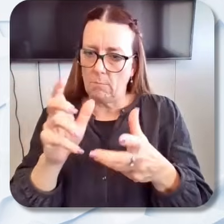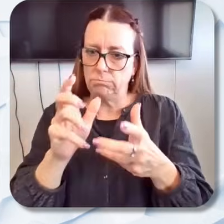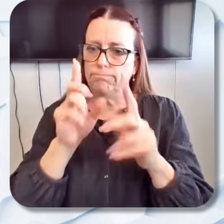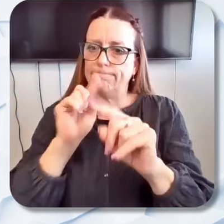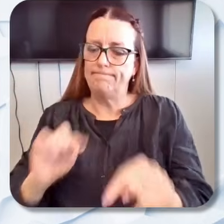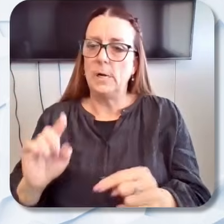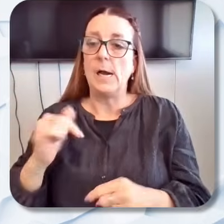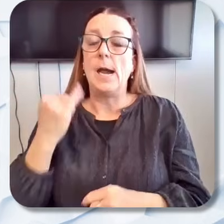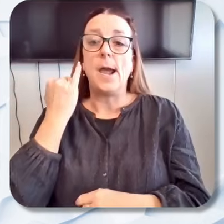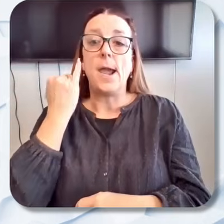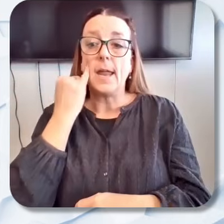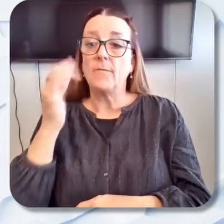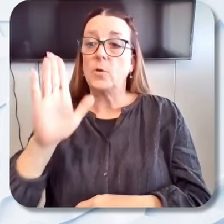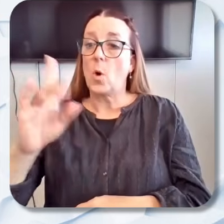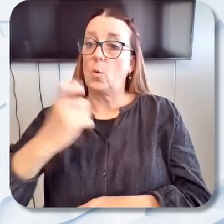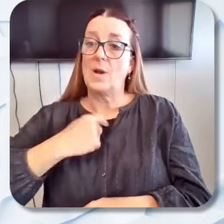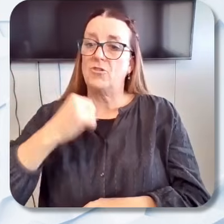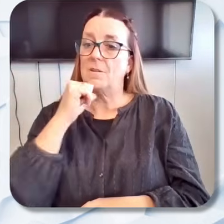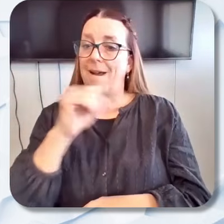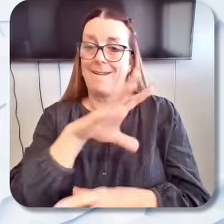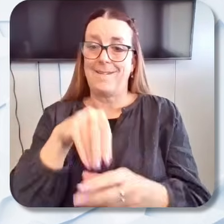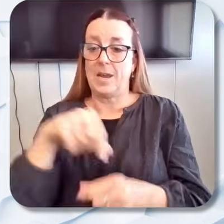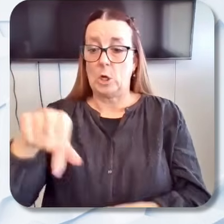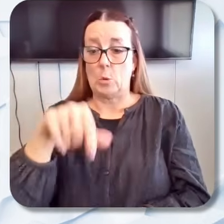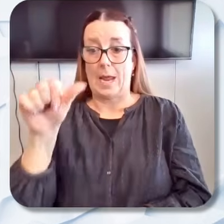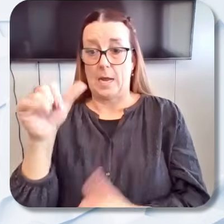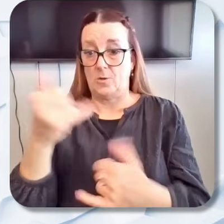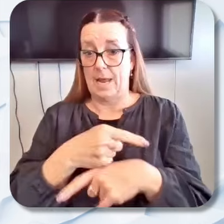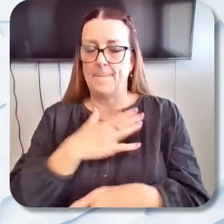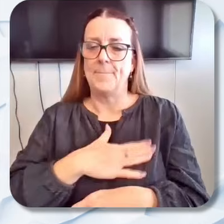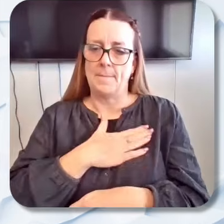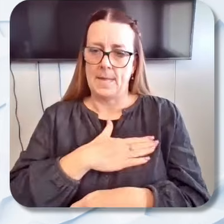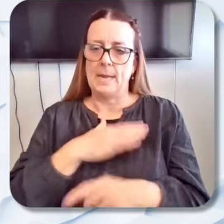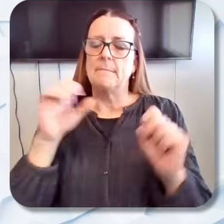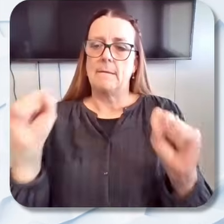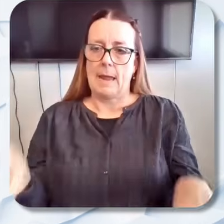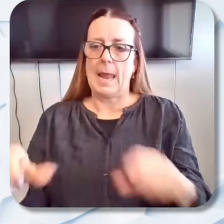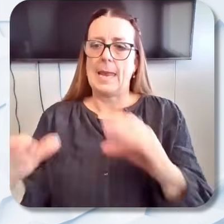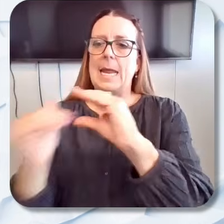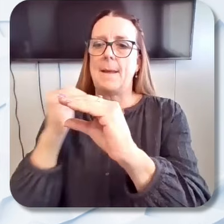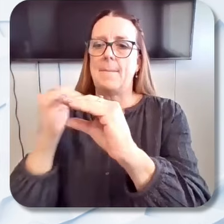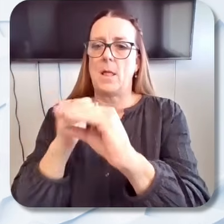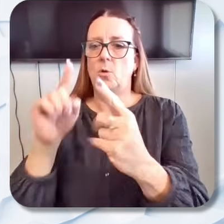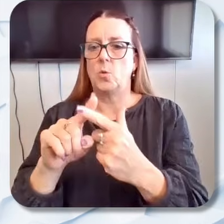If we didn't, if you didn't get your question into the Q and A, please feel free to email it to IEP implementation.